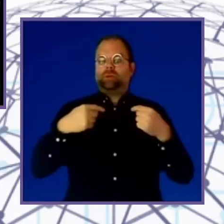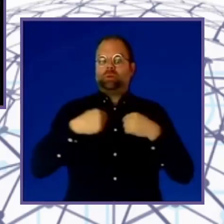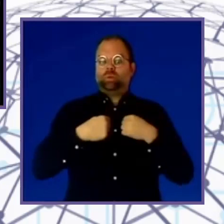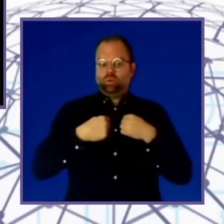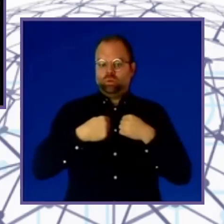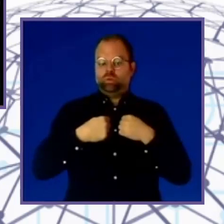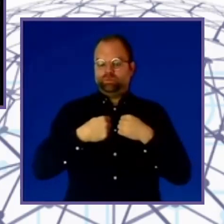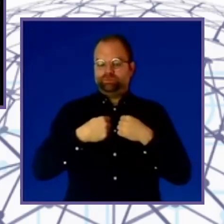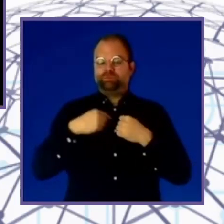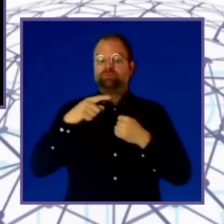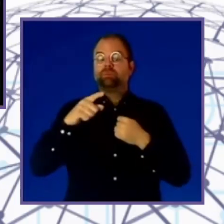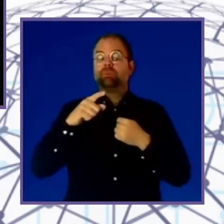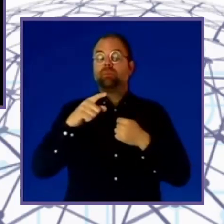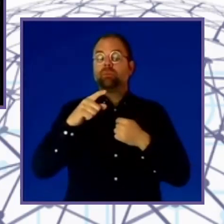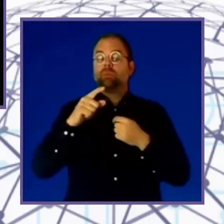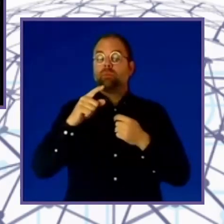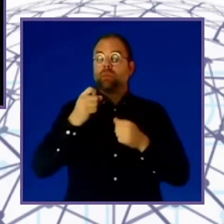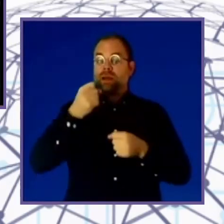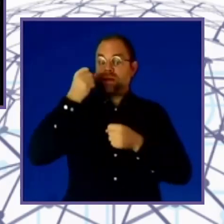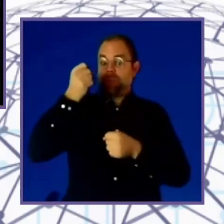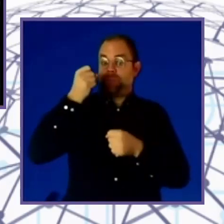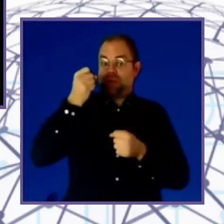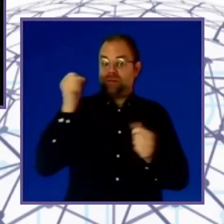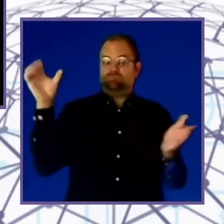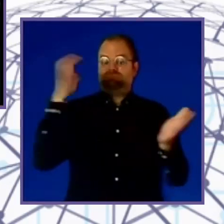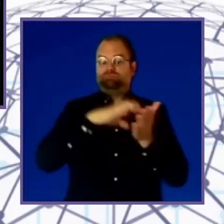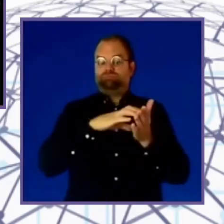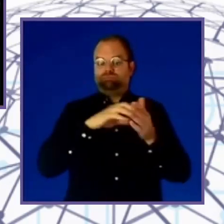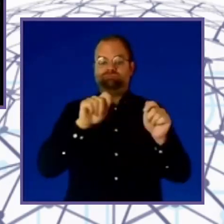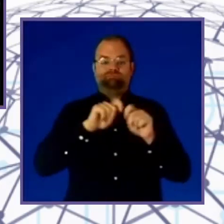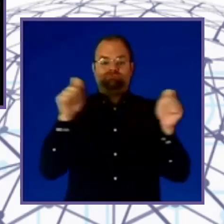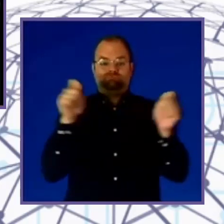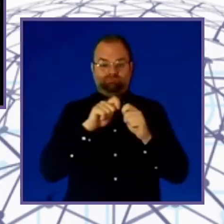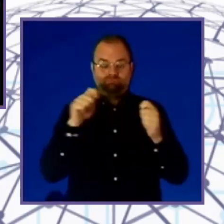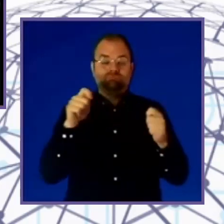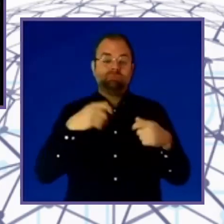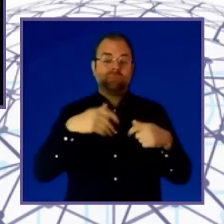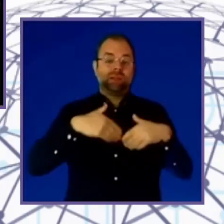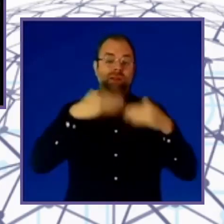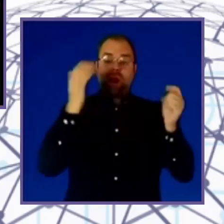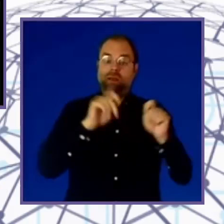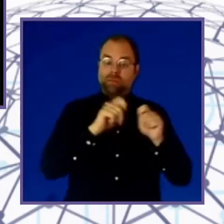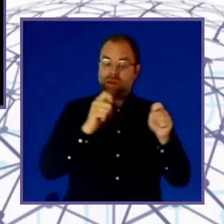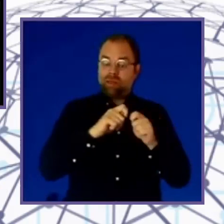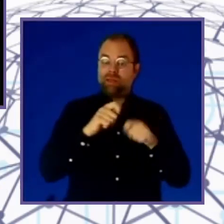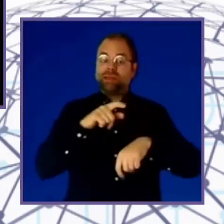us working with MPs from all the main political parties. And when the general election was called